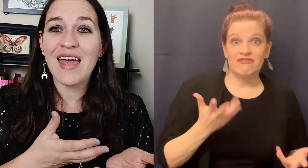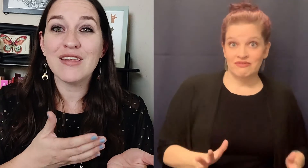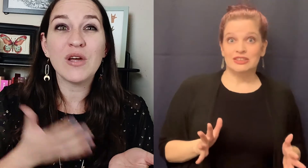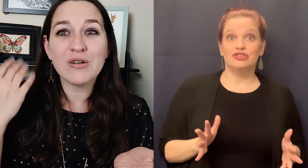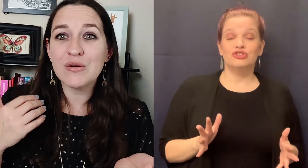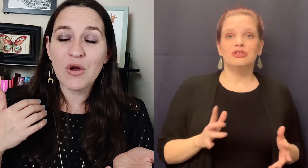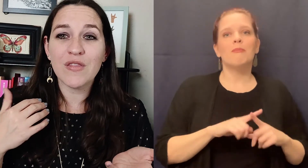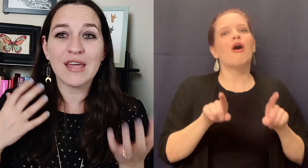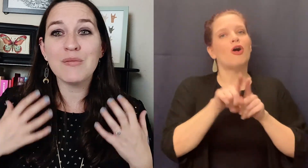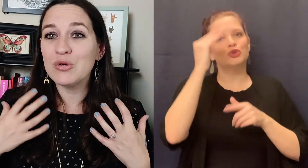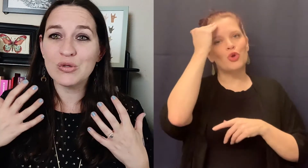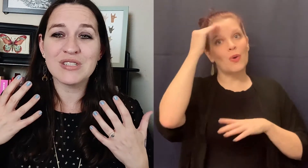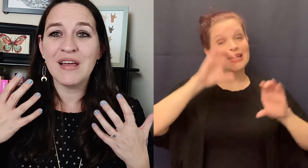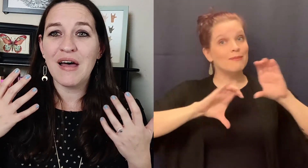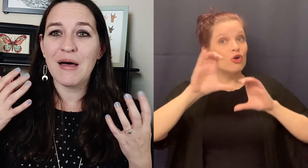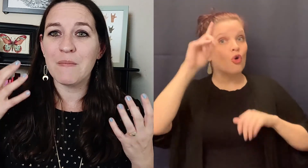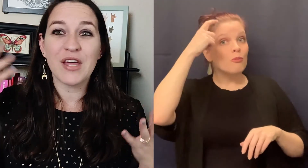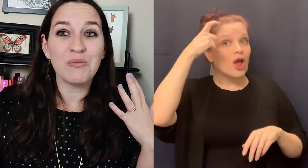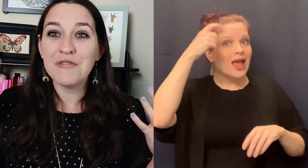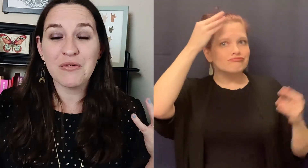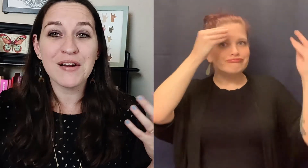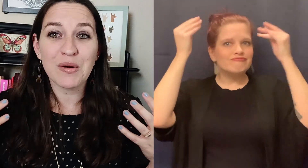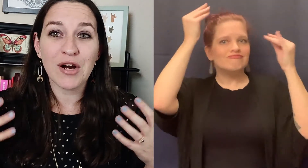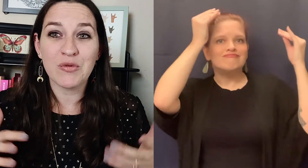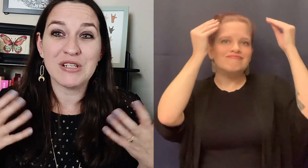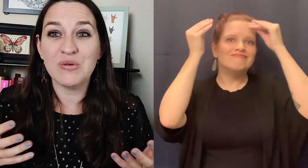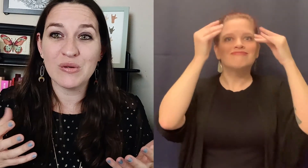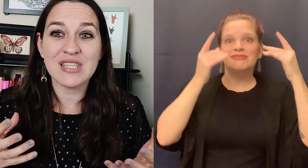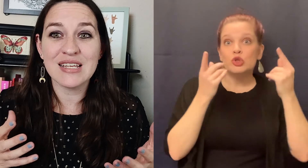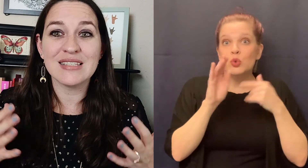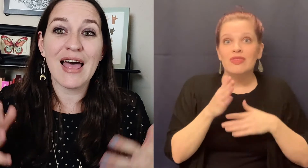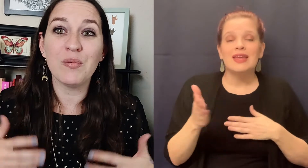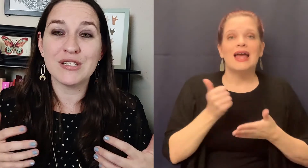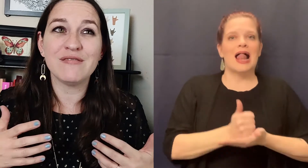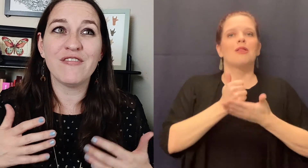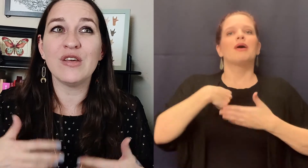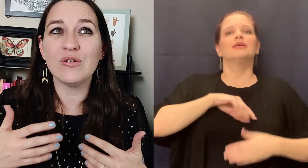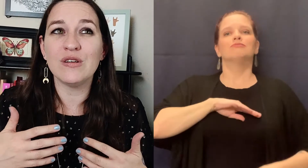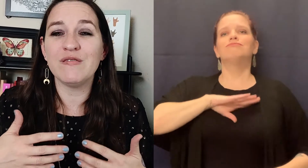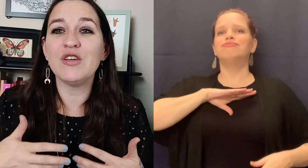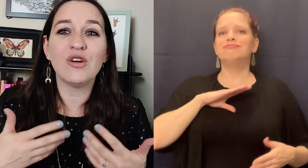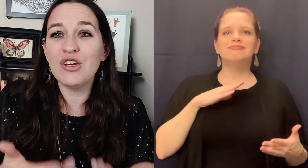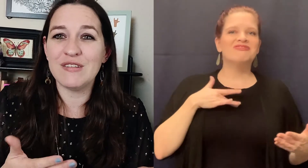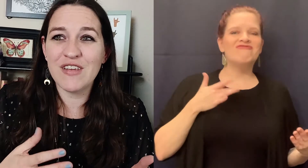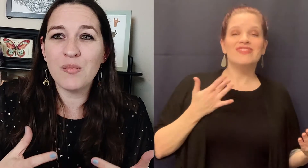And then we also know that the chemicals that are moving around in our brain when we do those things help us feel good, help